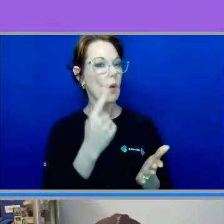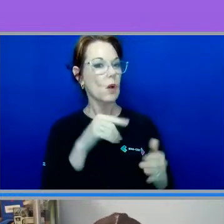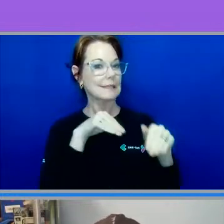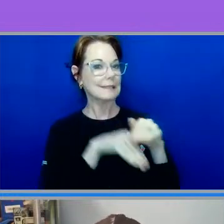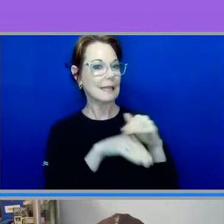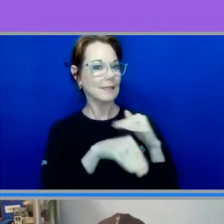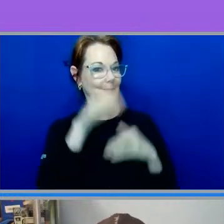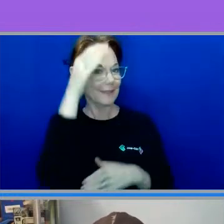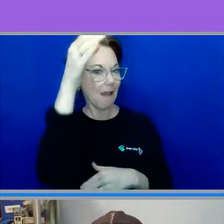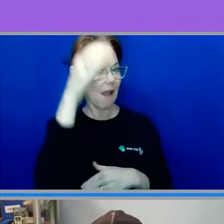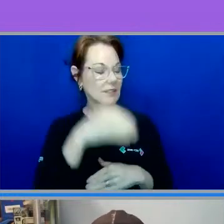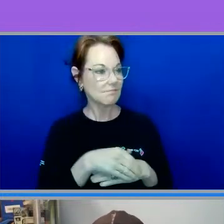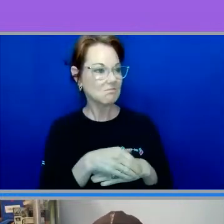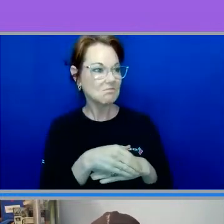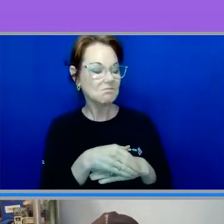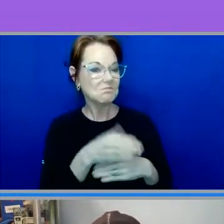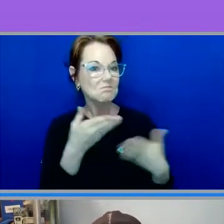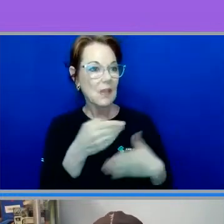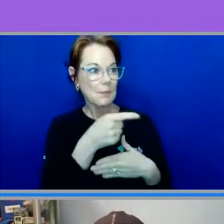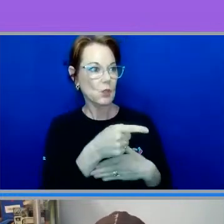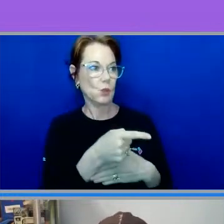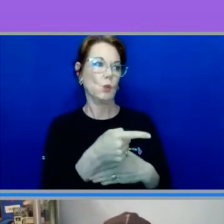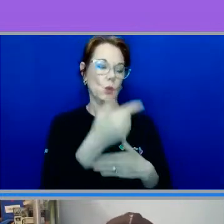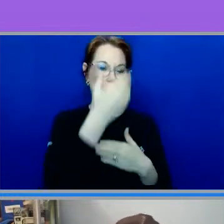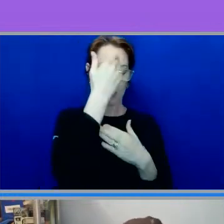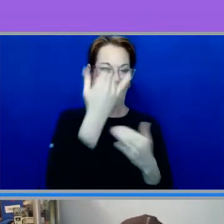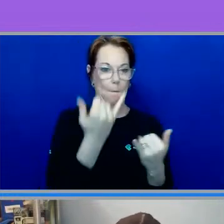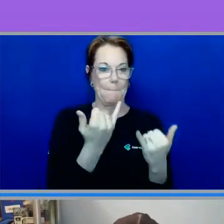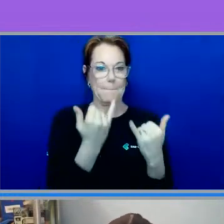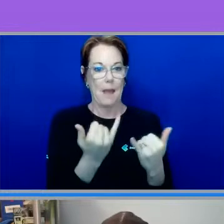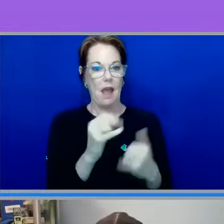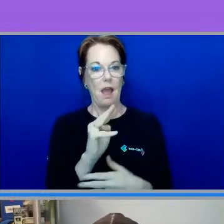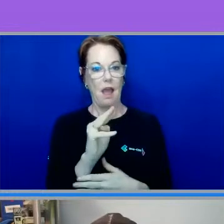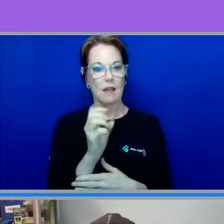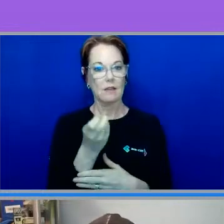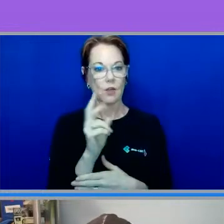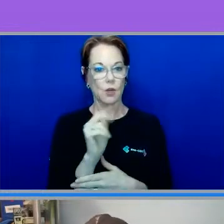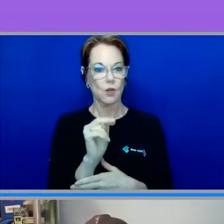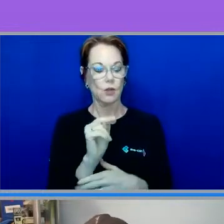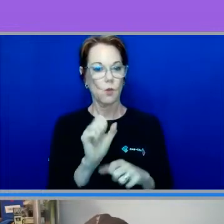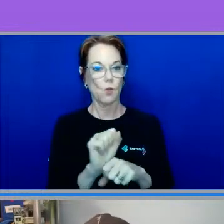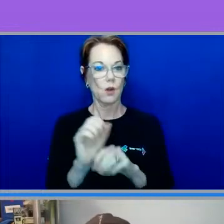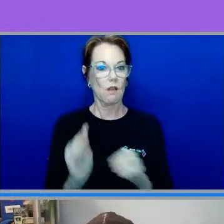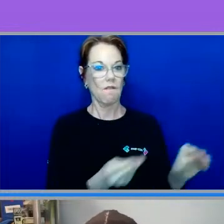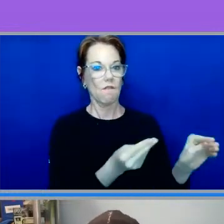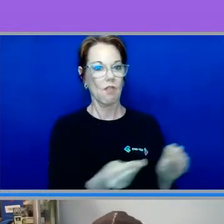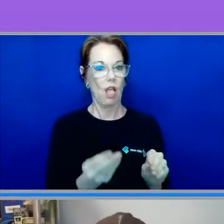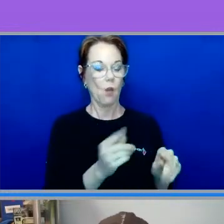You might be really familiar with modern development workflow, but you don't know how